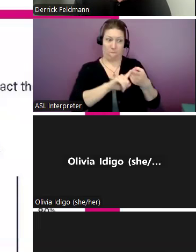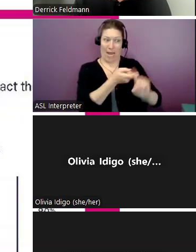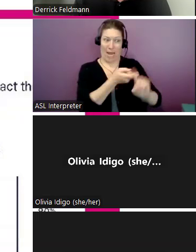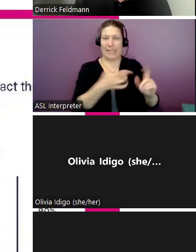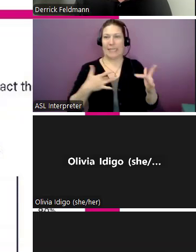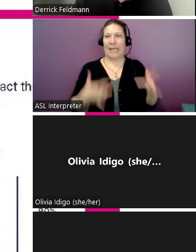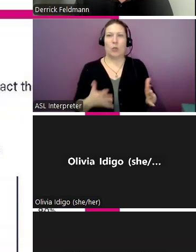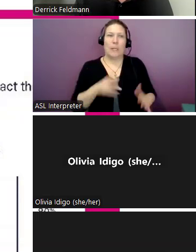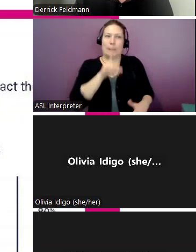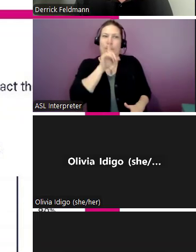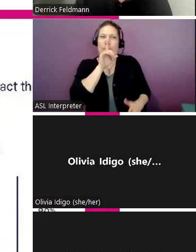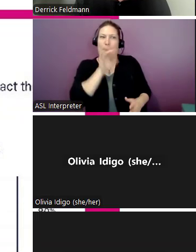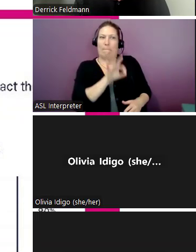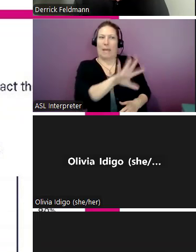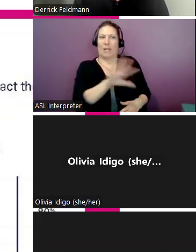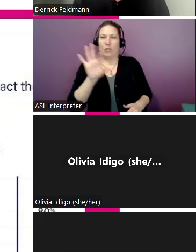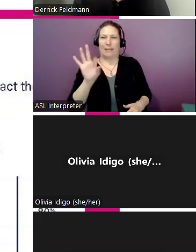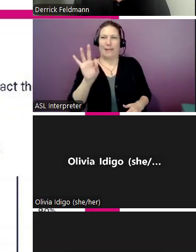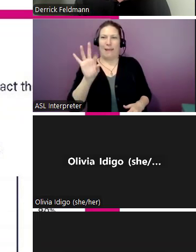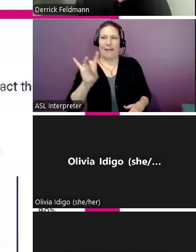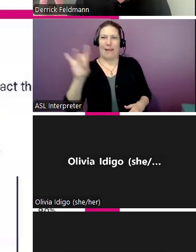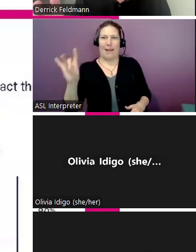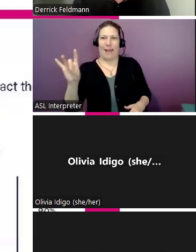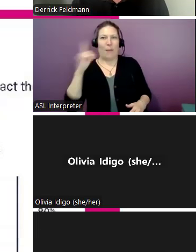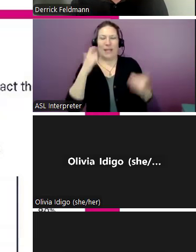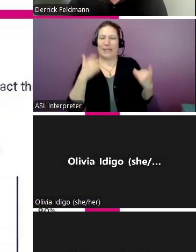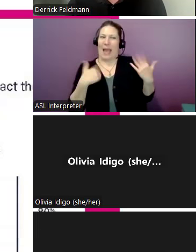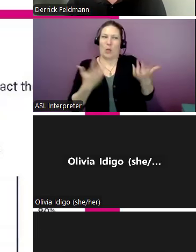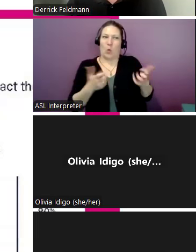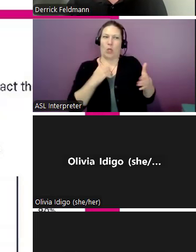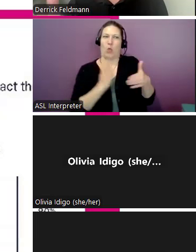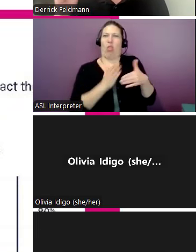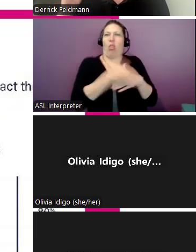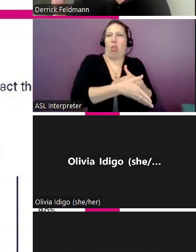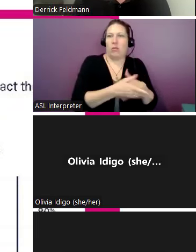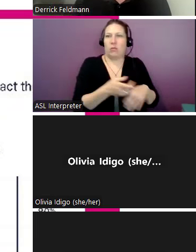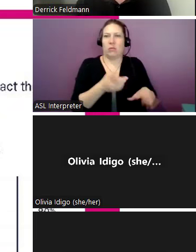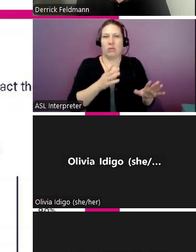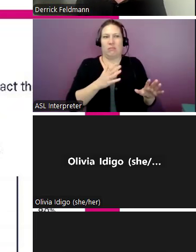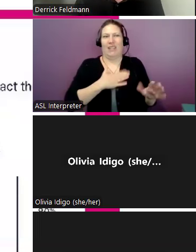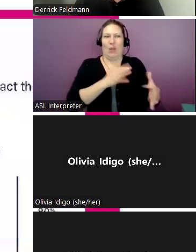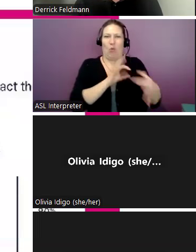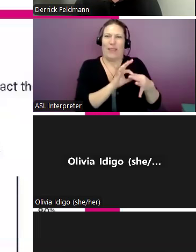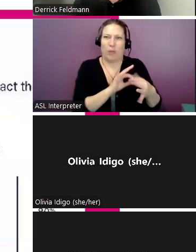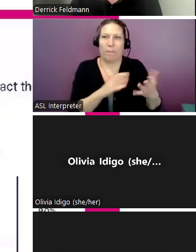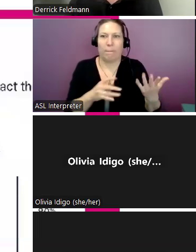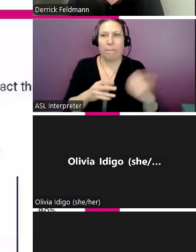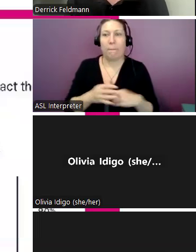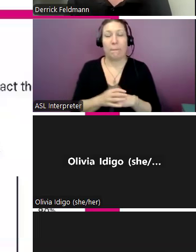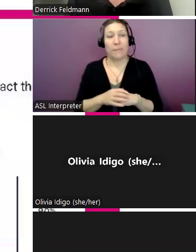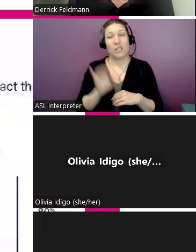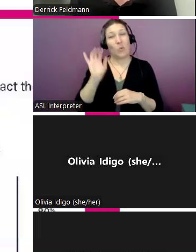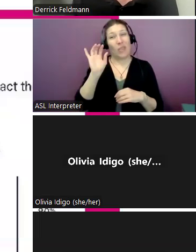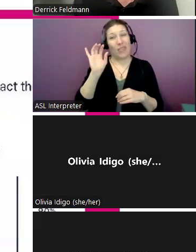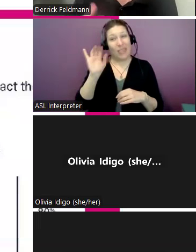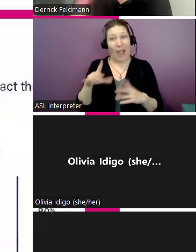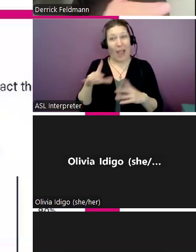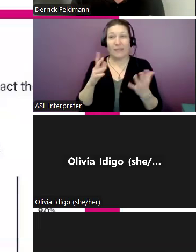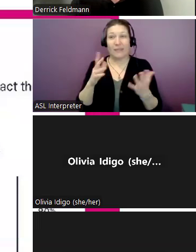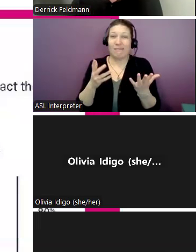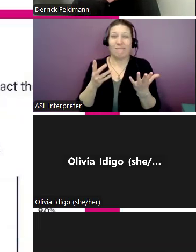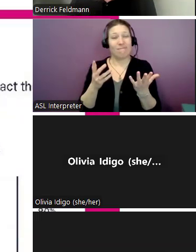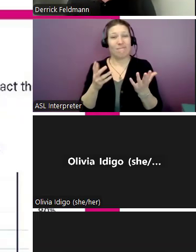because of overstepping that connection. So individuals who are not interested, that main reason is about overstepping and damaging relationship.